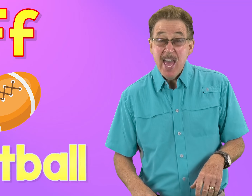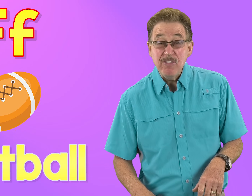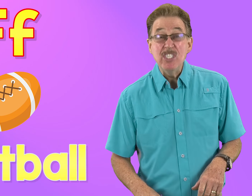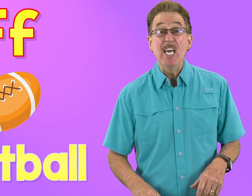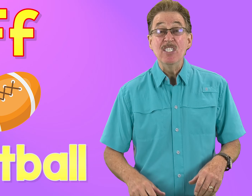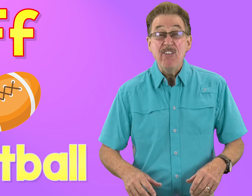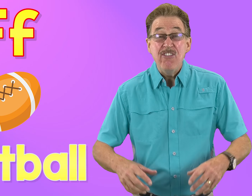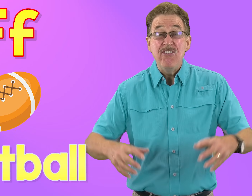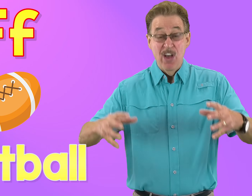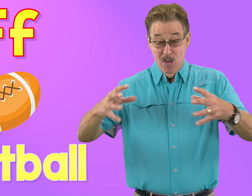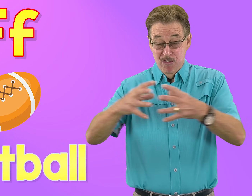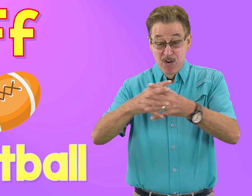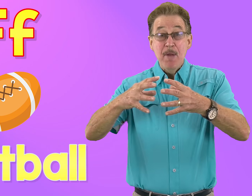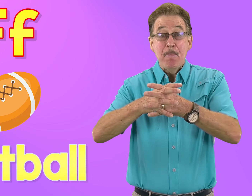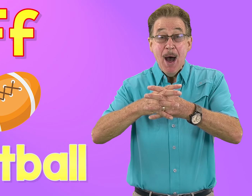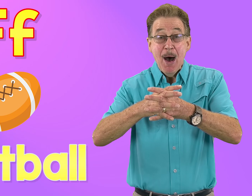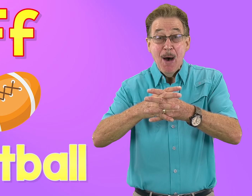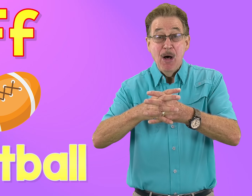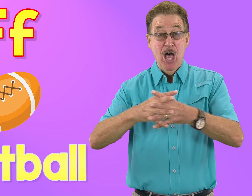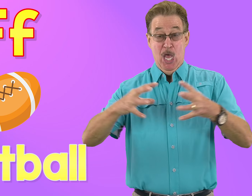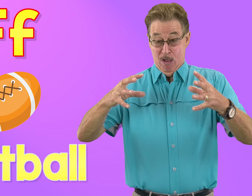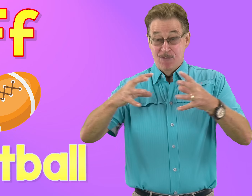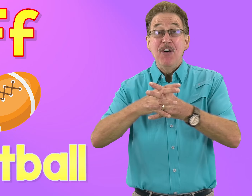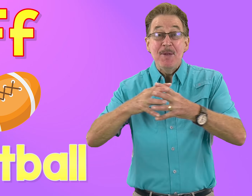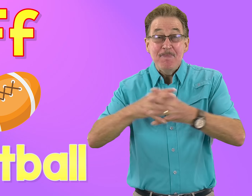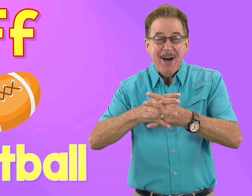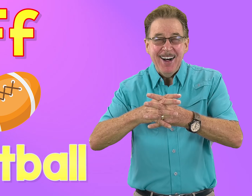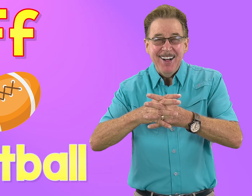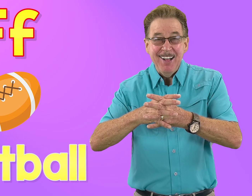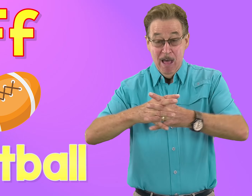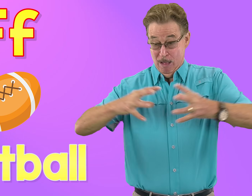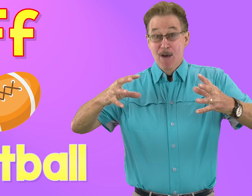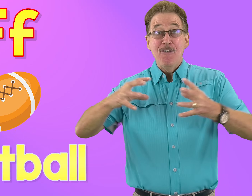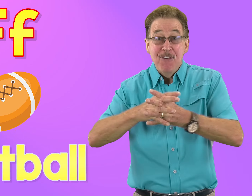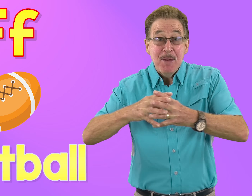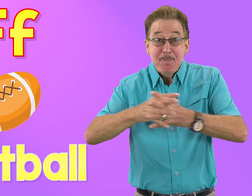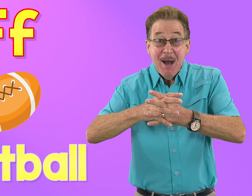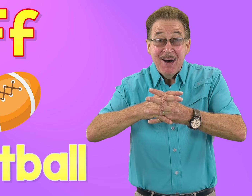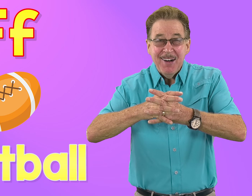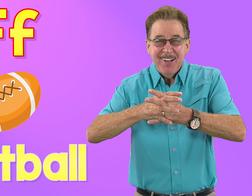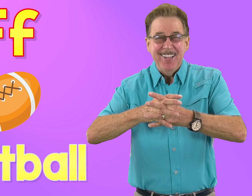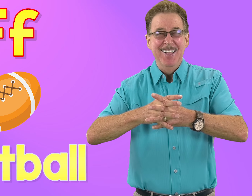F f says /f/ football, football, football